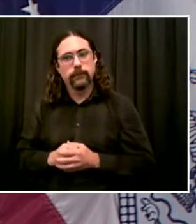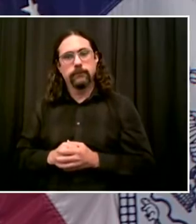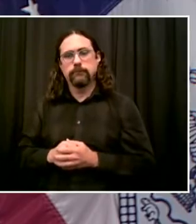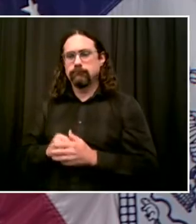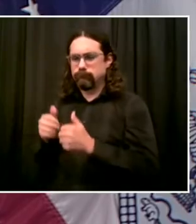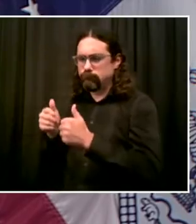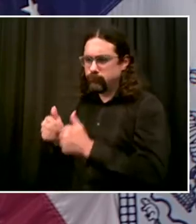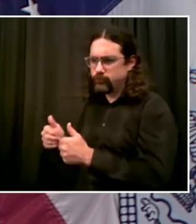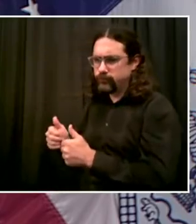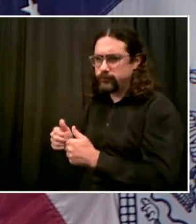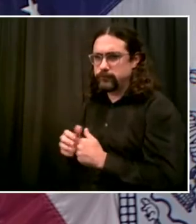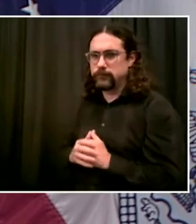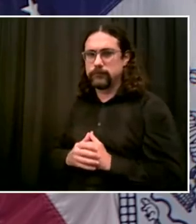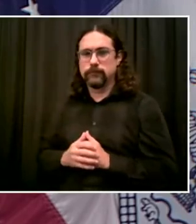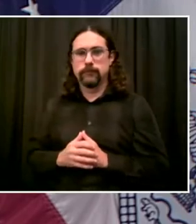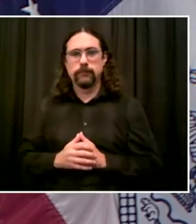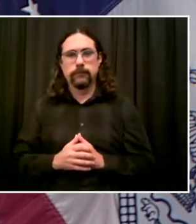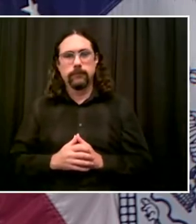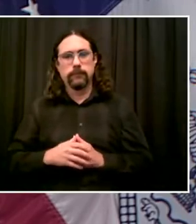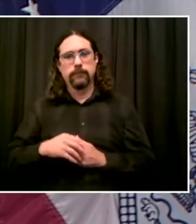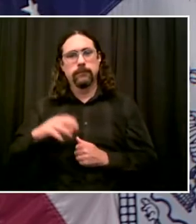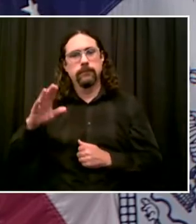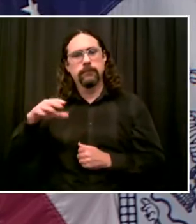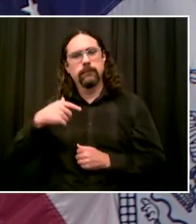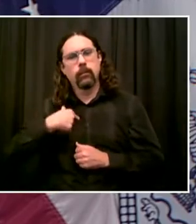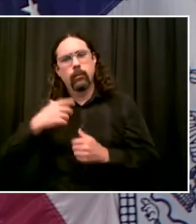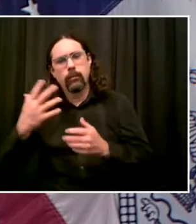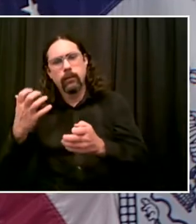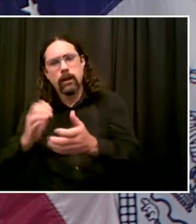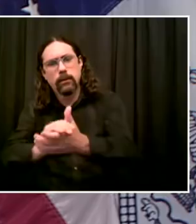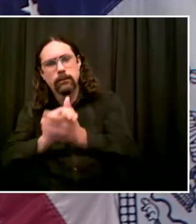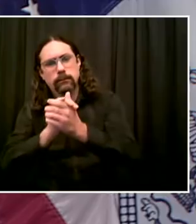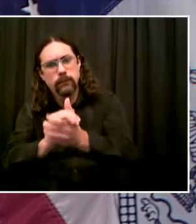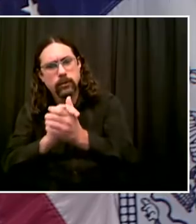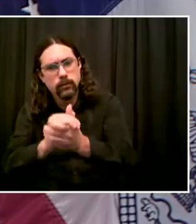ARE YOU DOING? I AM GOOD,